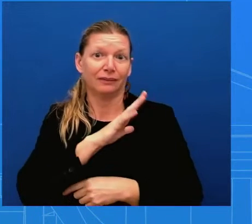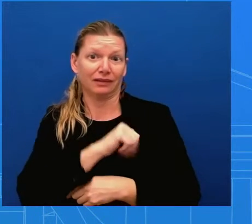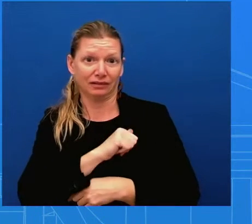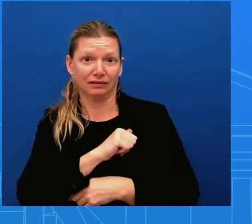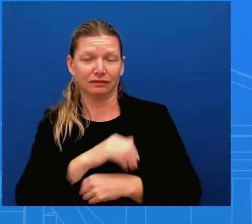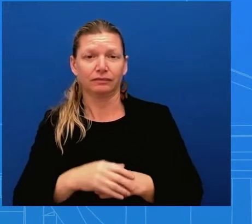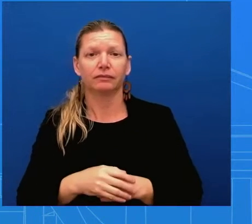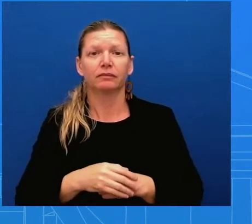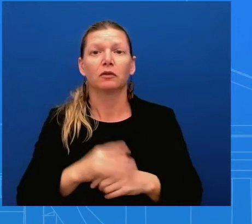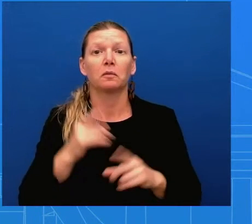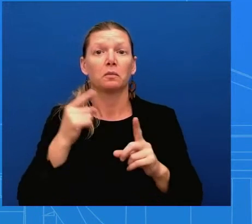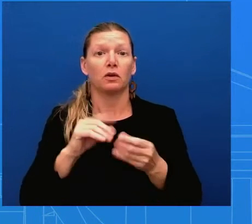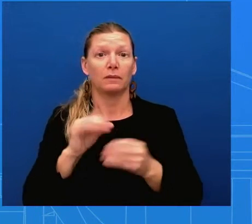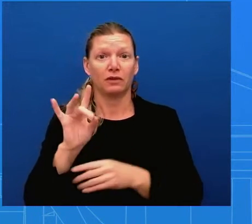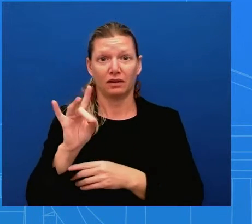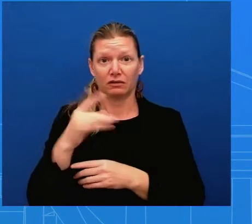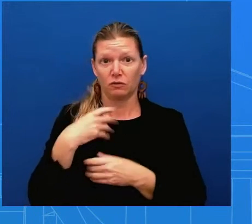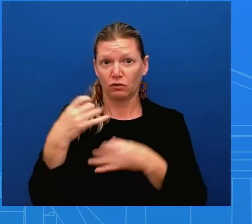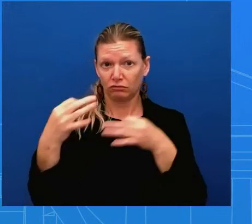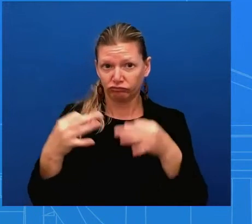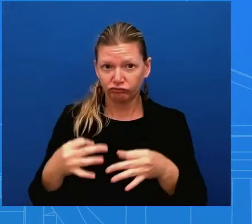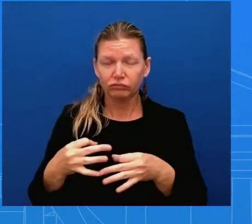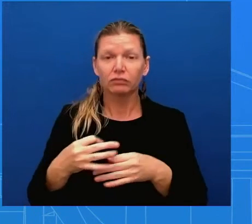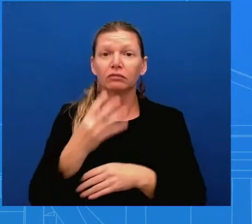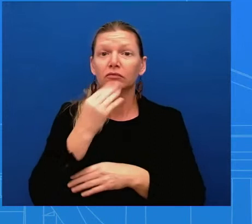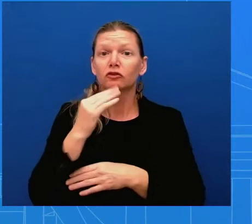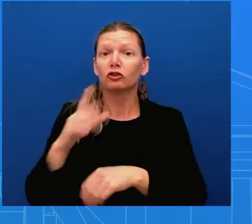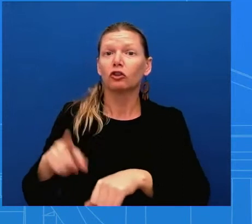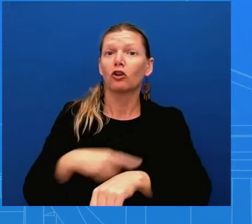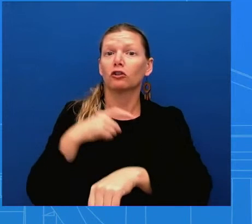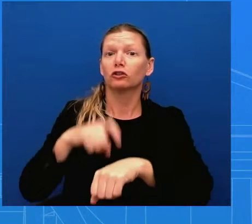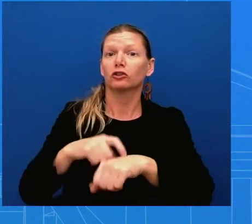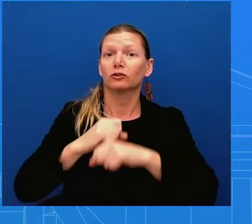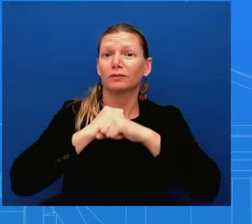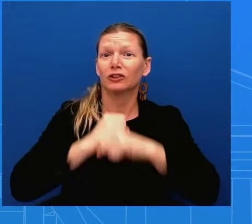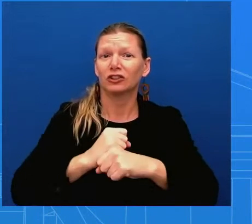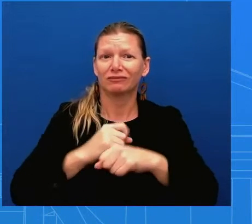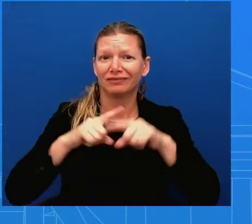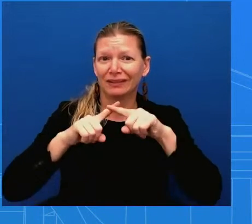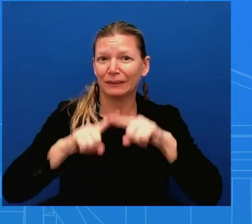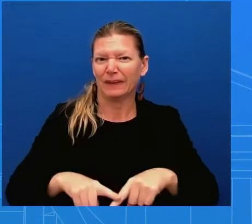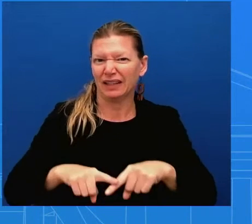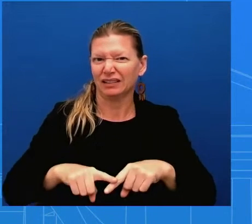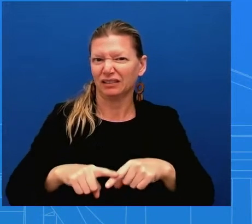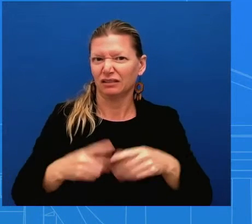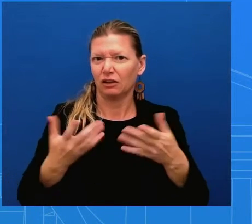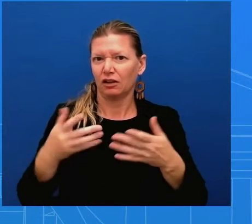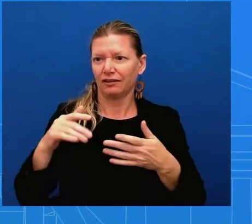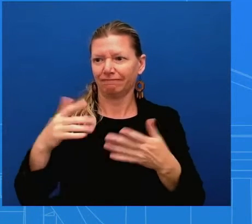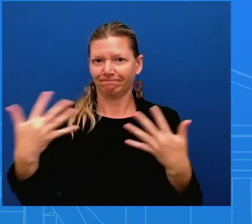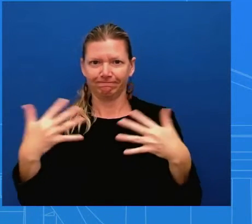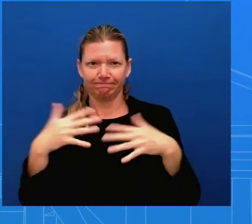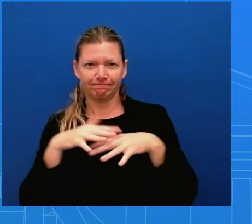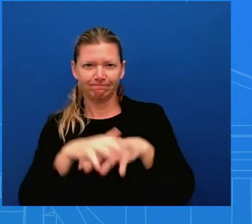and enjoying normal relations with the Arab states, including Saudi Arabia. The advantages of strong partnerships